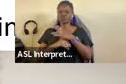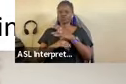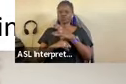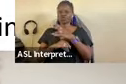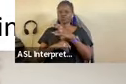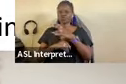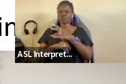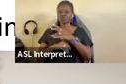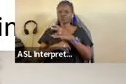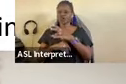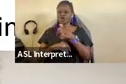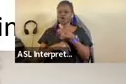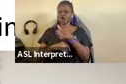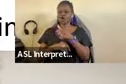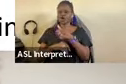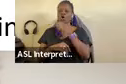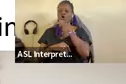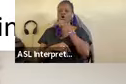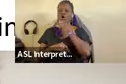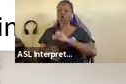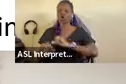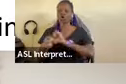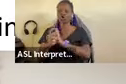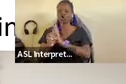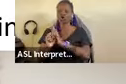which has been quite large throughout the Pandemic,